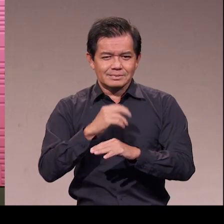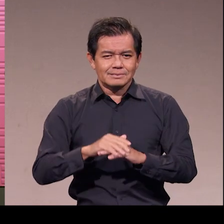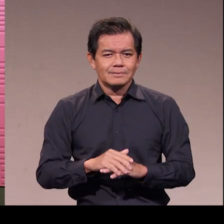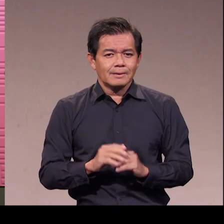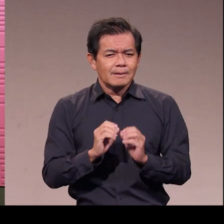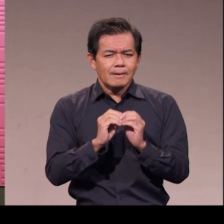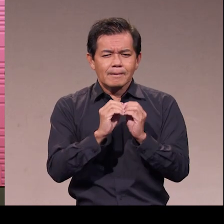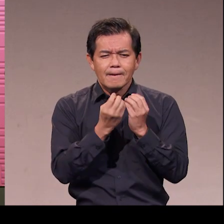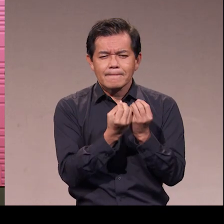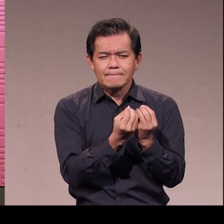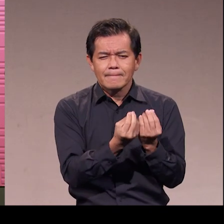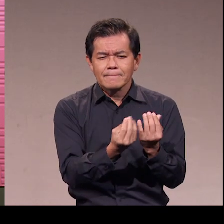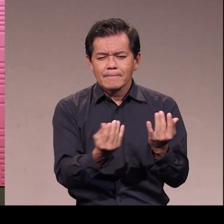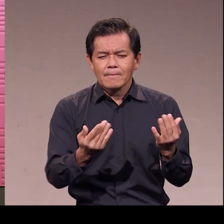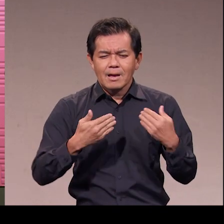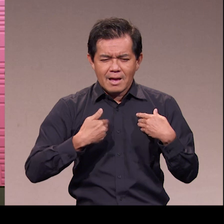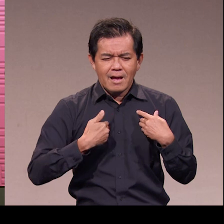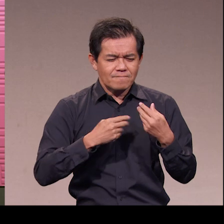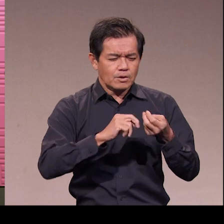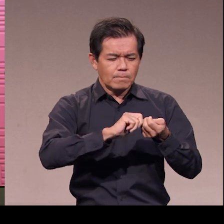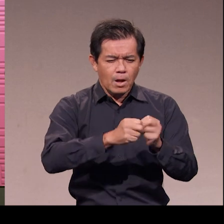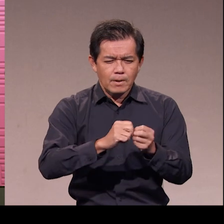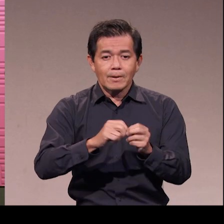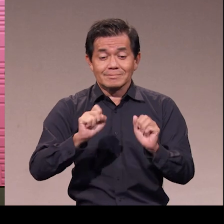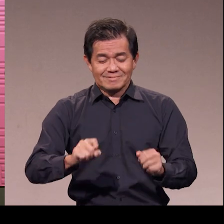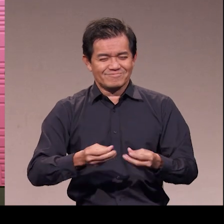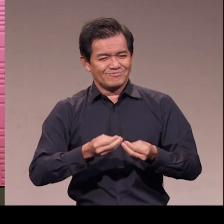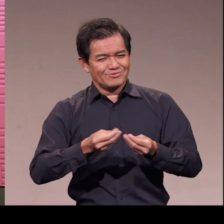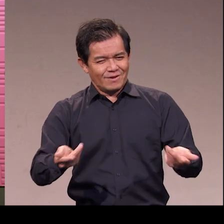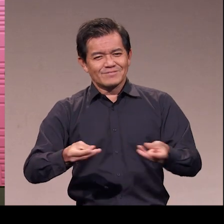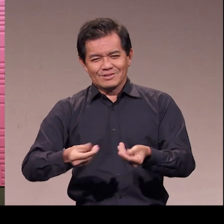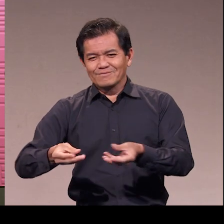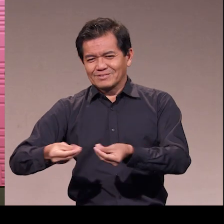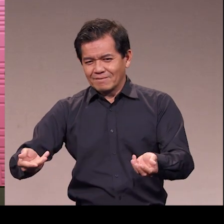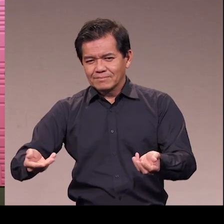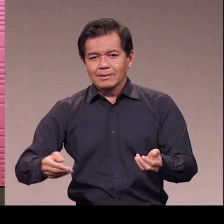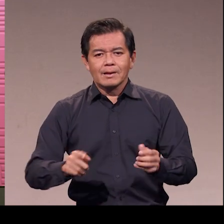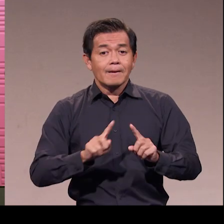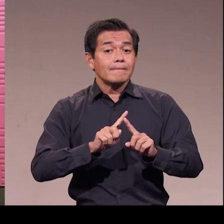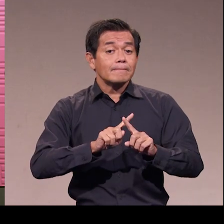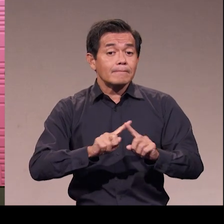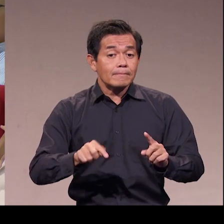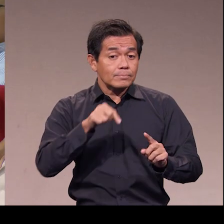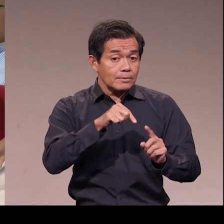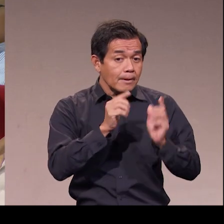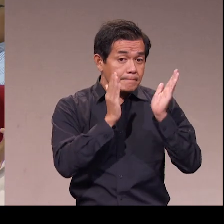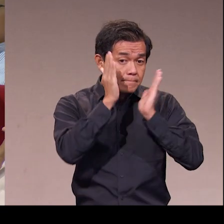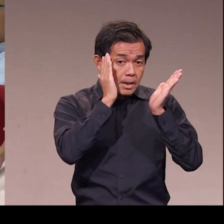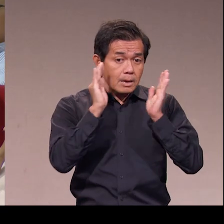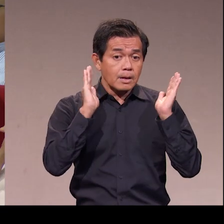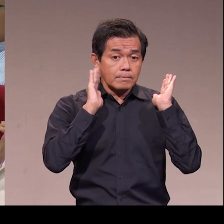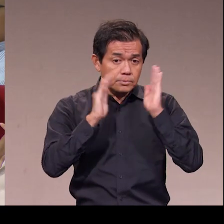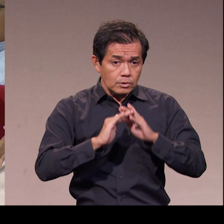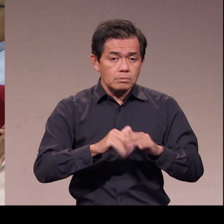addressed, on the whole, the Malay/Muslim community can be proud of its achievements